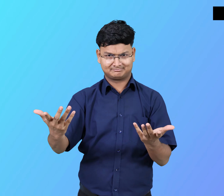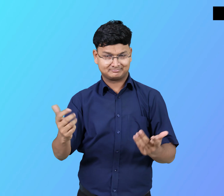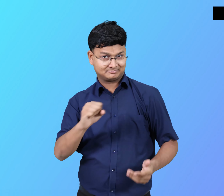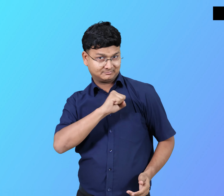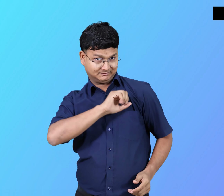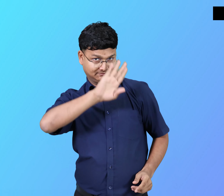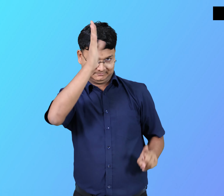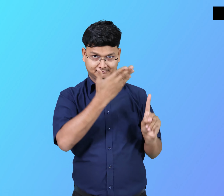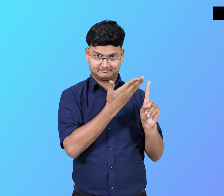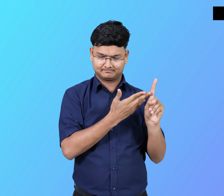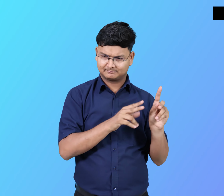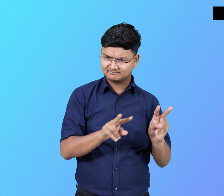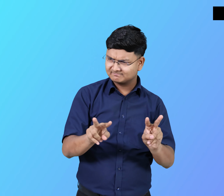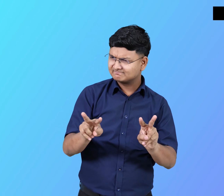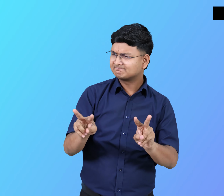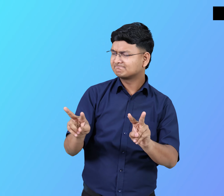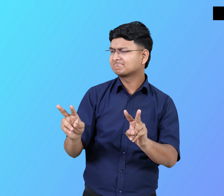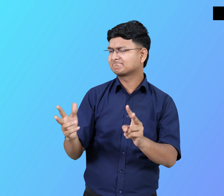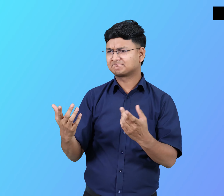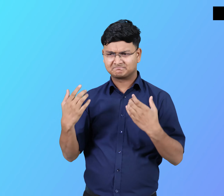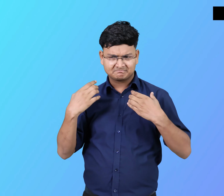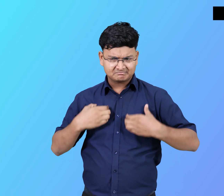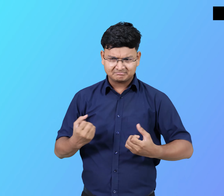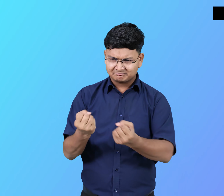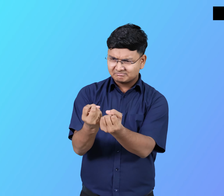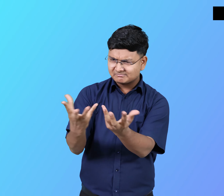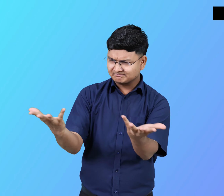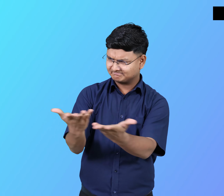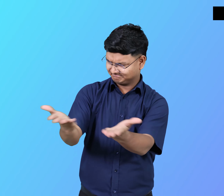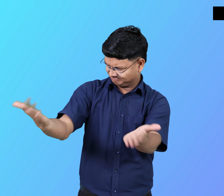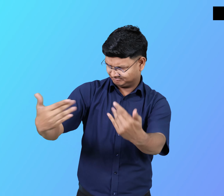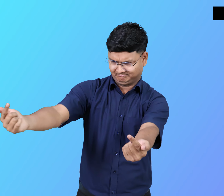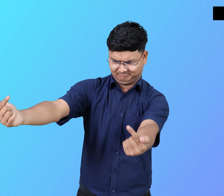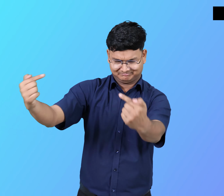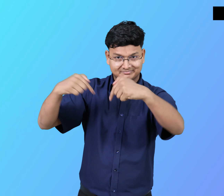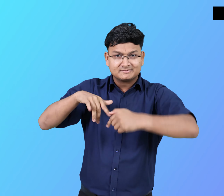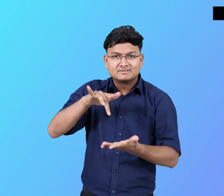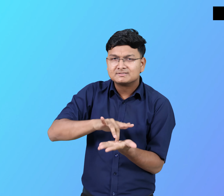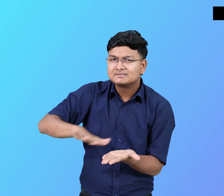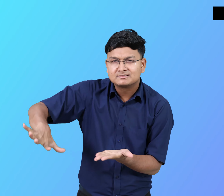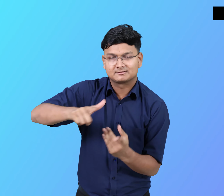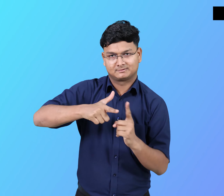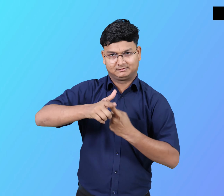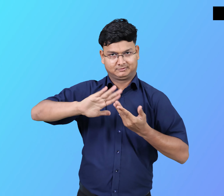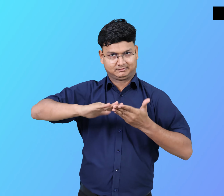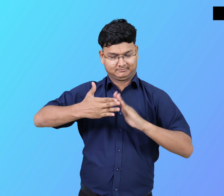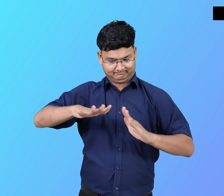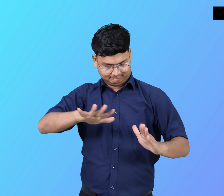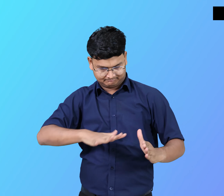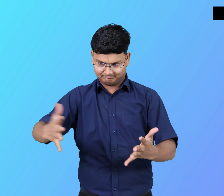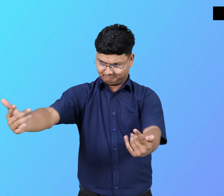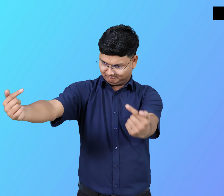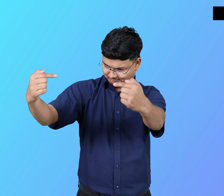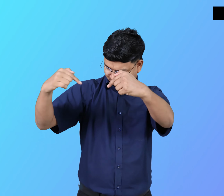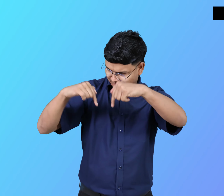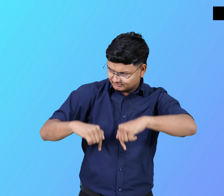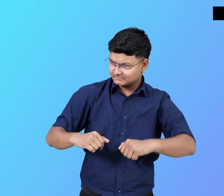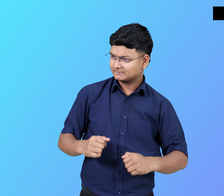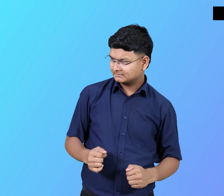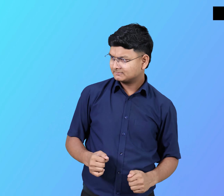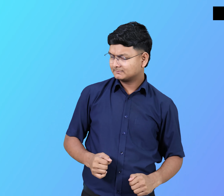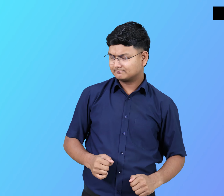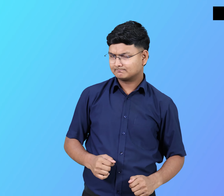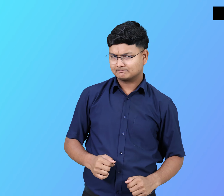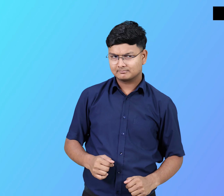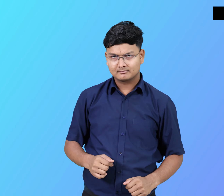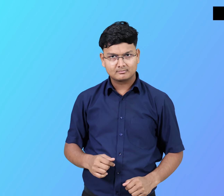So King Josiah brought these priests to Jerusalem.